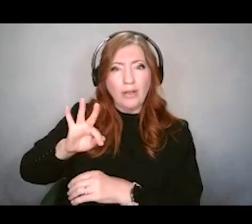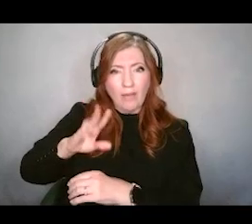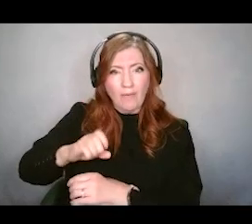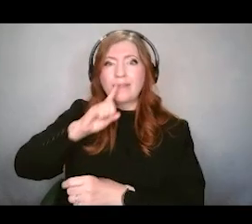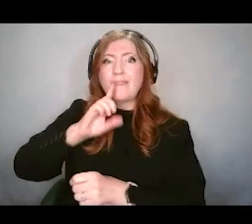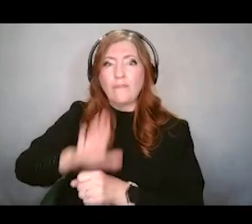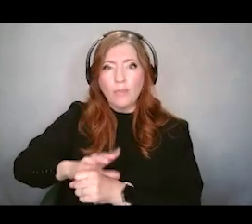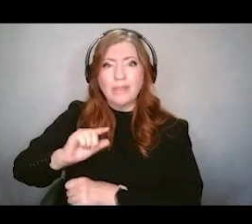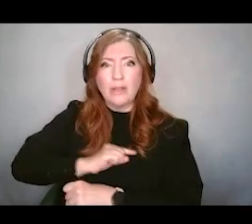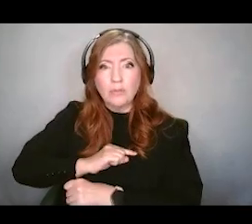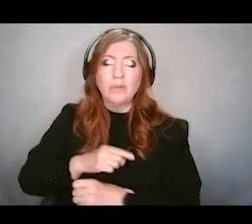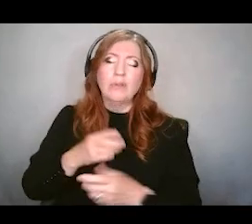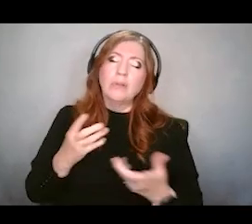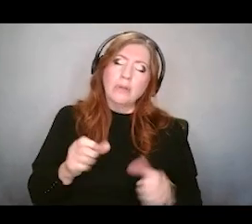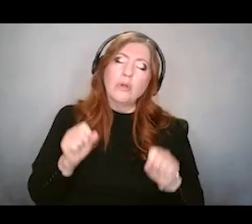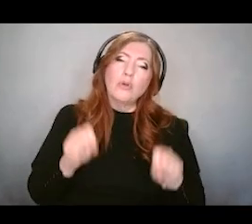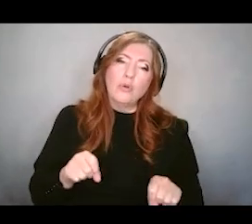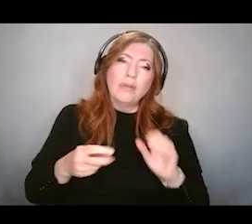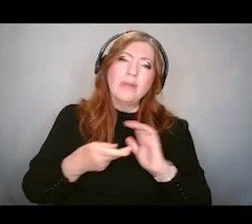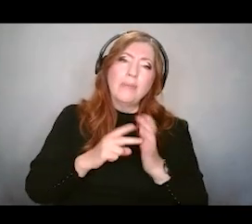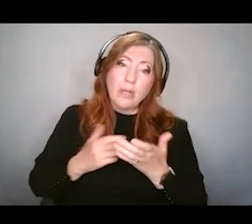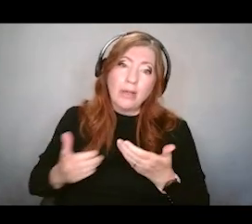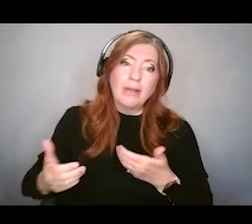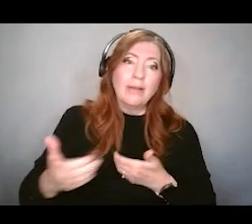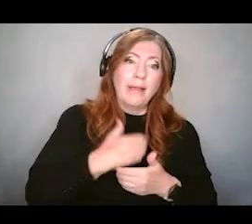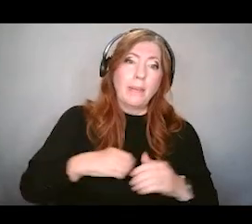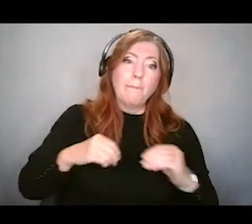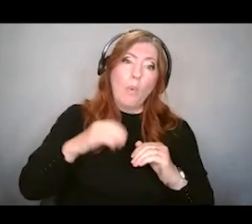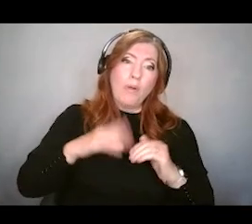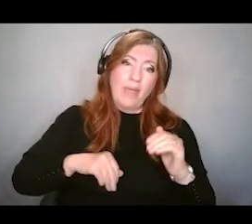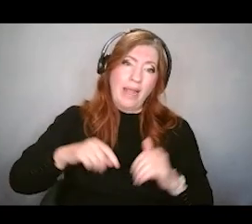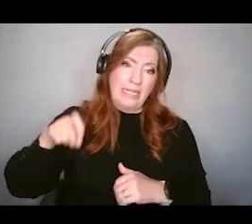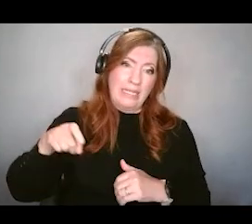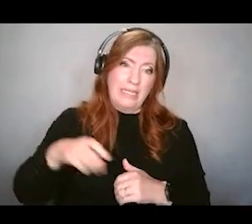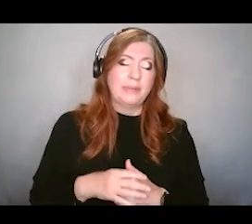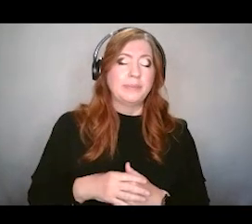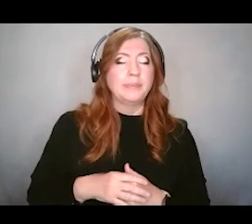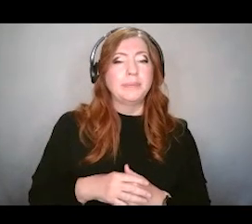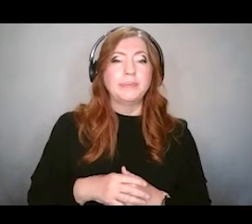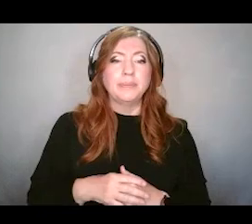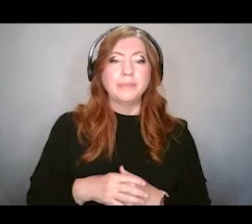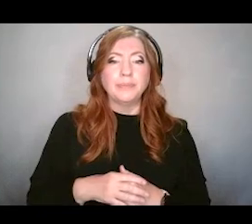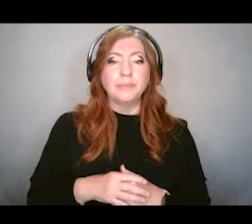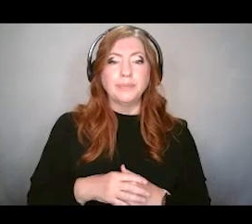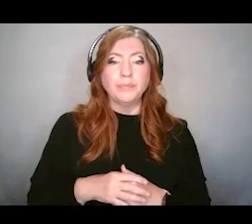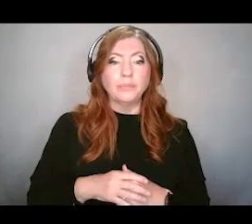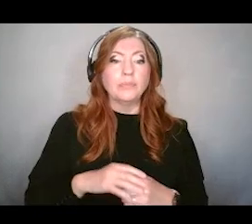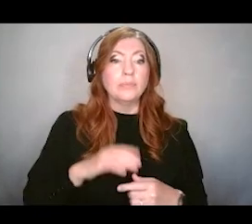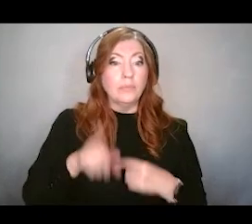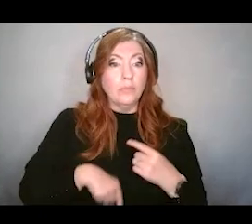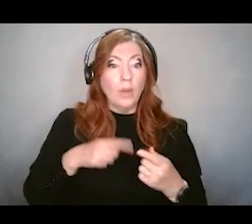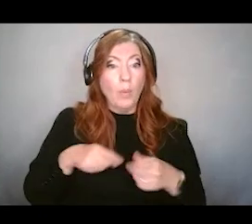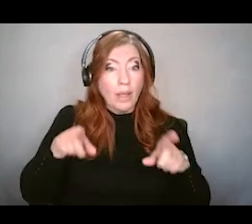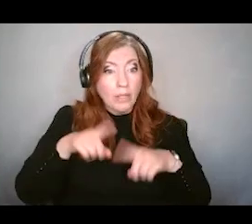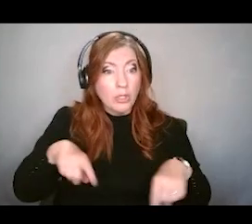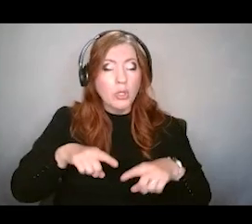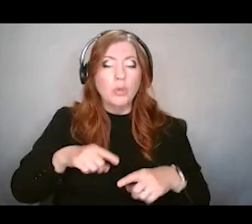be collecting more than what’s actually needed. Whenever you collect or share disability-related